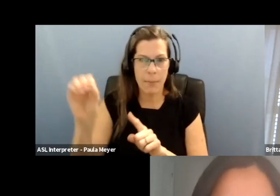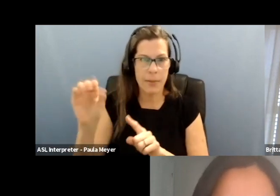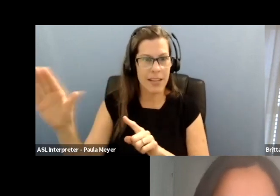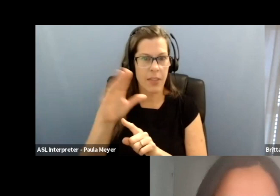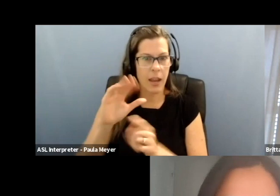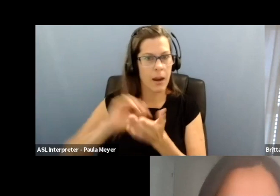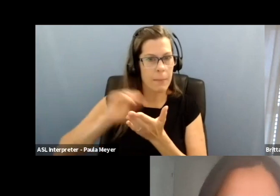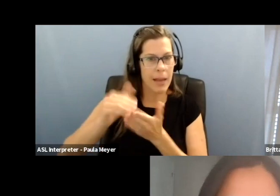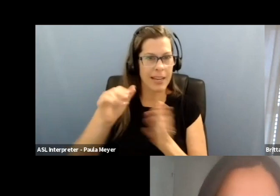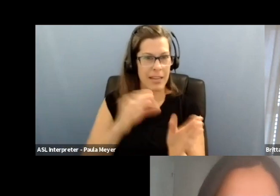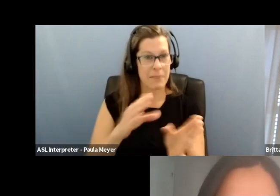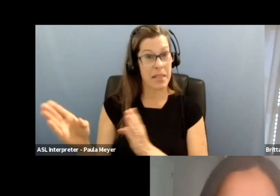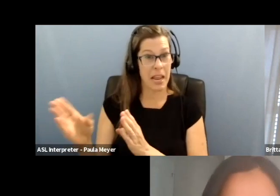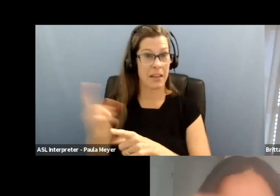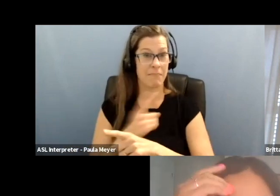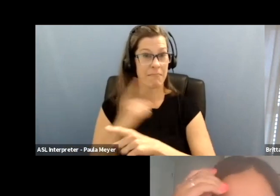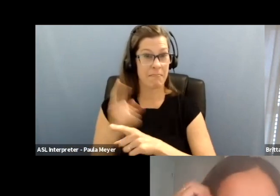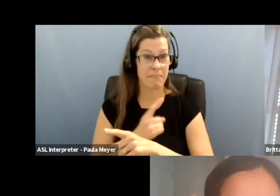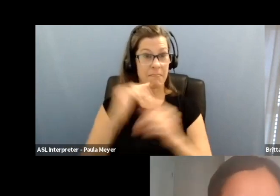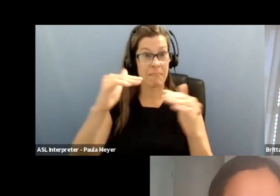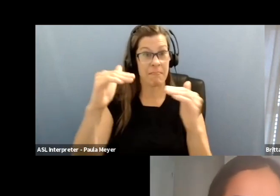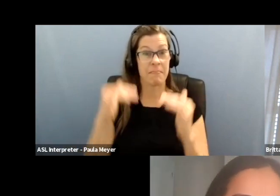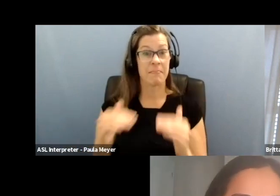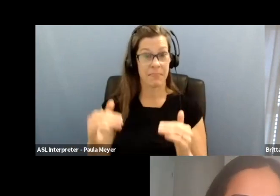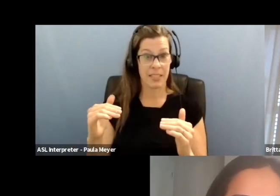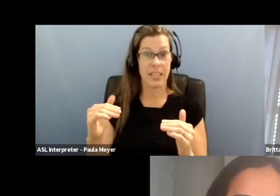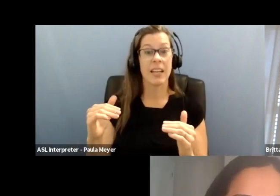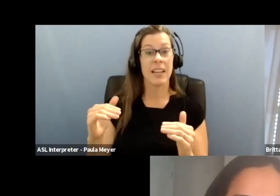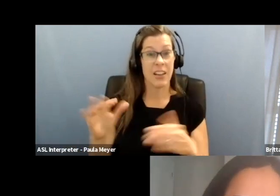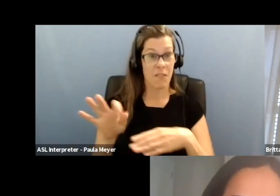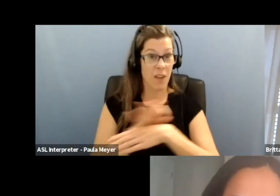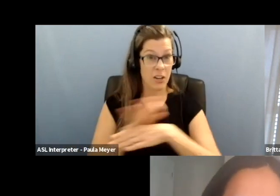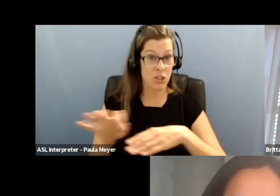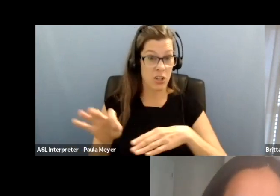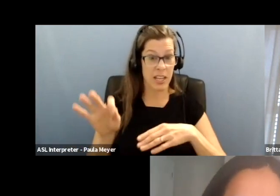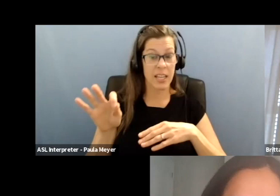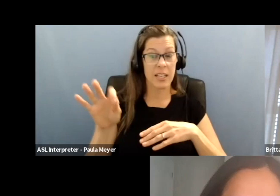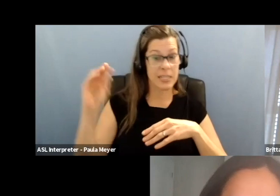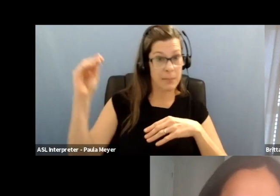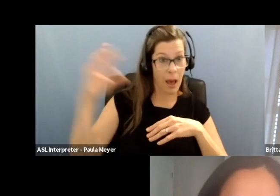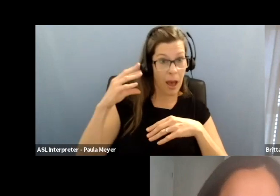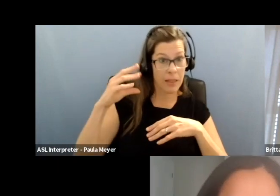[Andy] Are these functions, the spotlighting, the pinning? Is this all available in Zoom meetings as well as webinars?